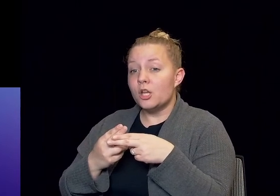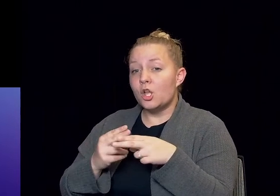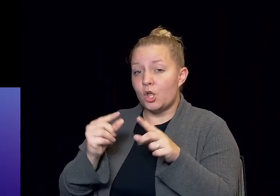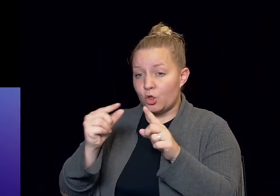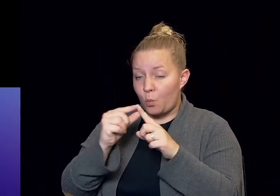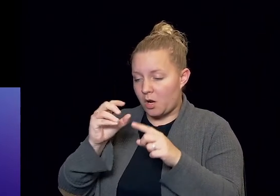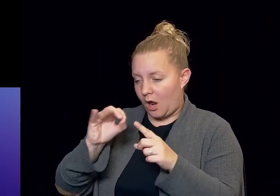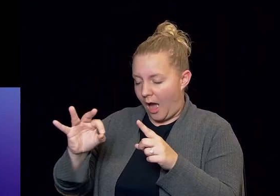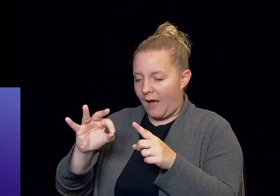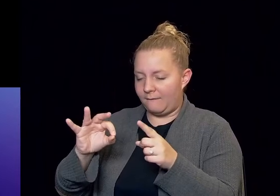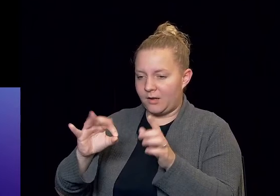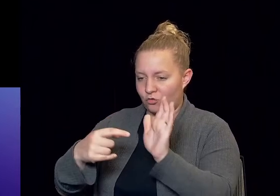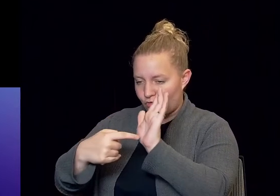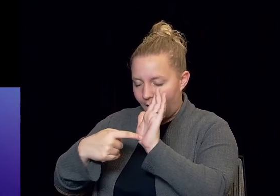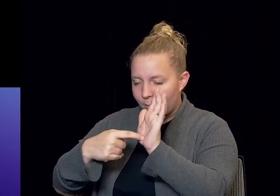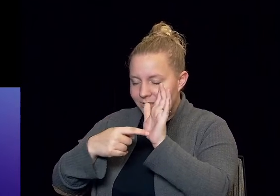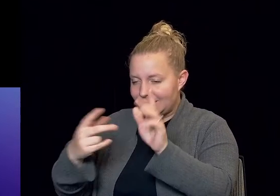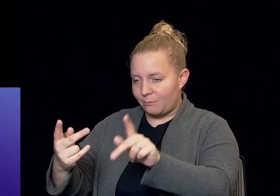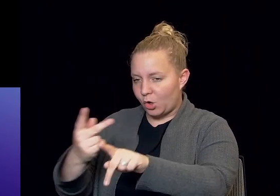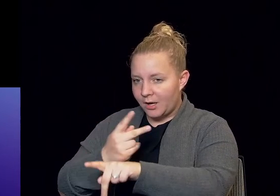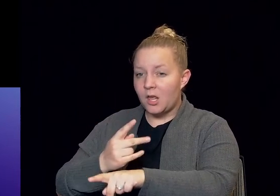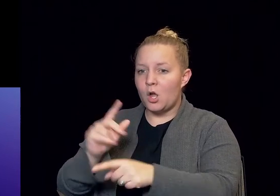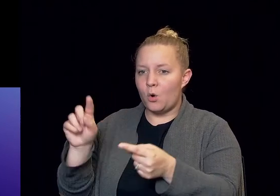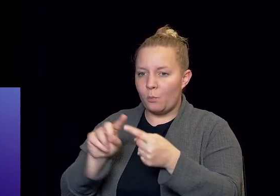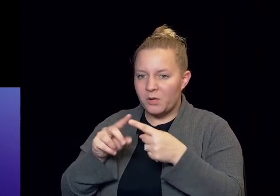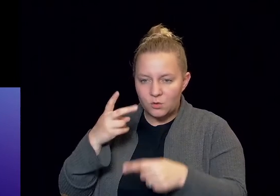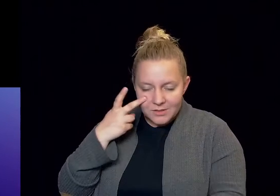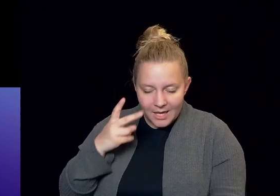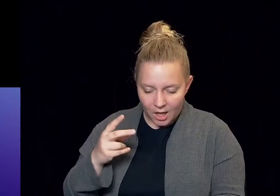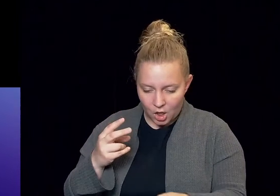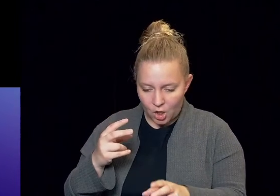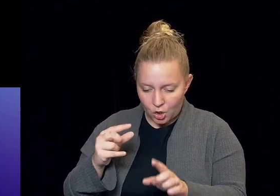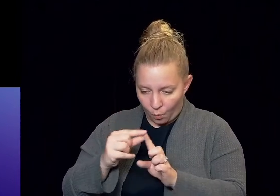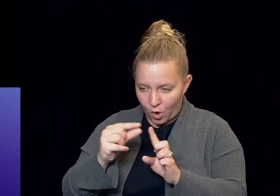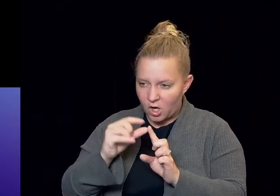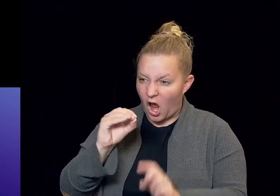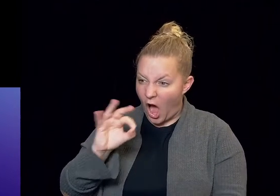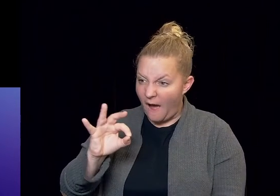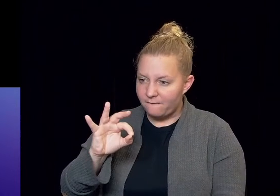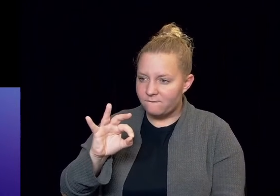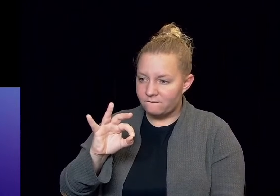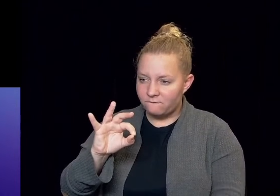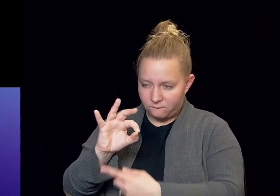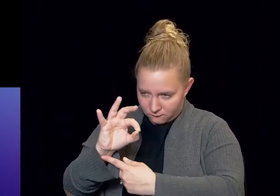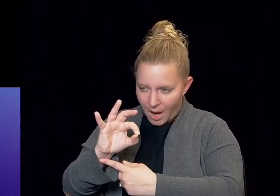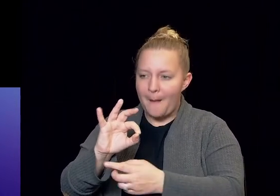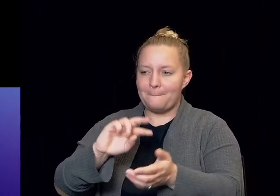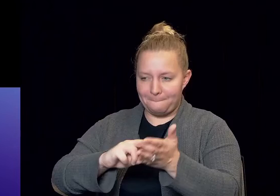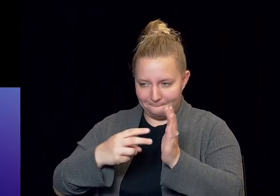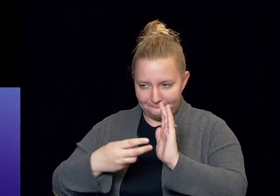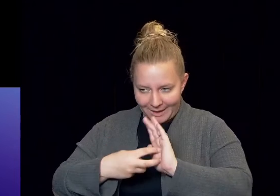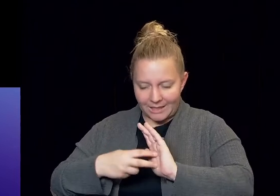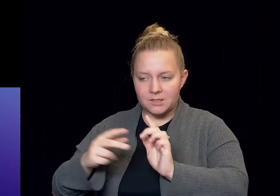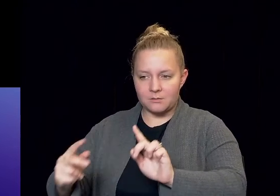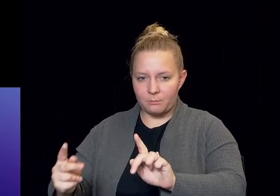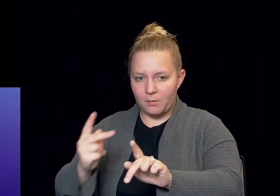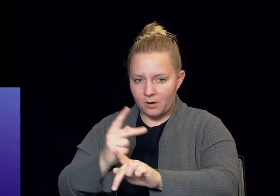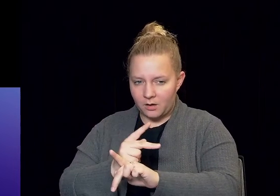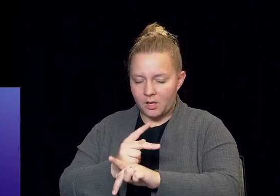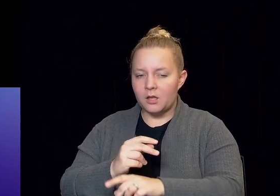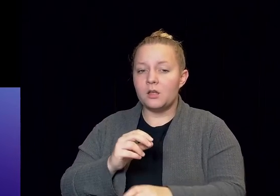"of" I want you to think to multiply. So, I'm going to take 2/5 times 80 and 1/2. And we